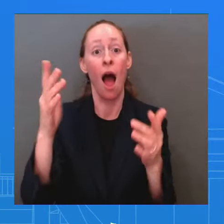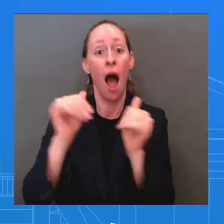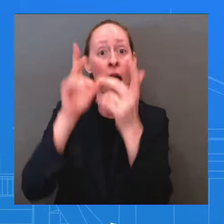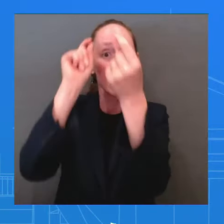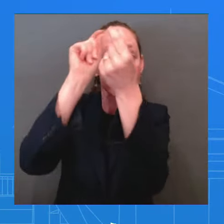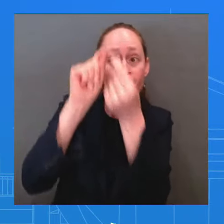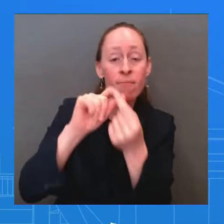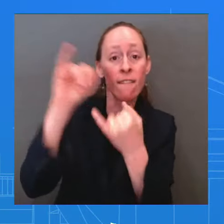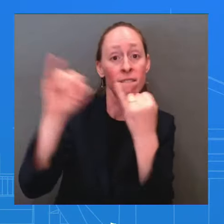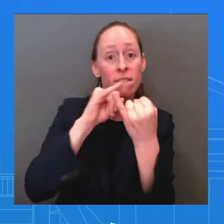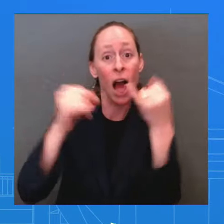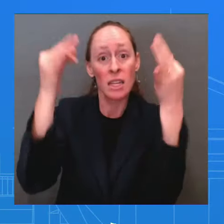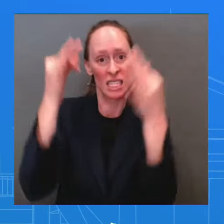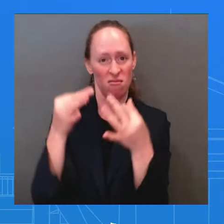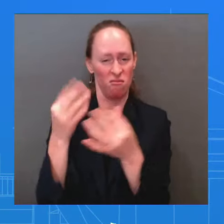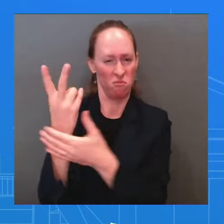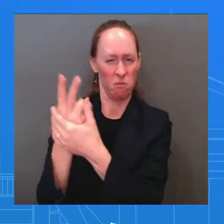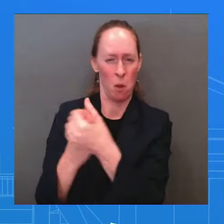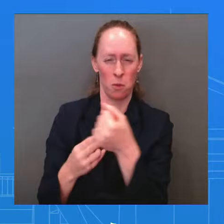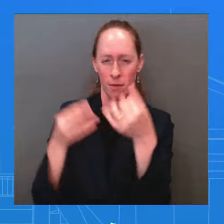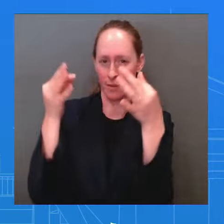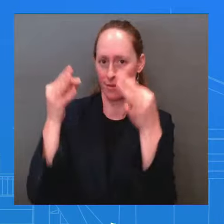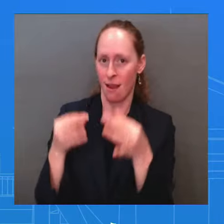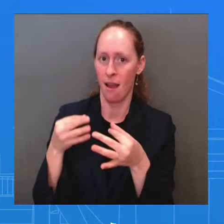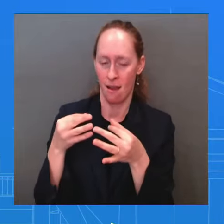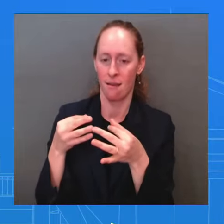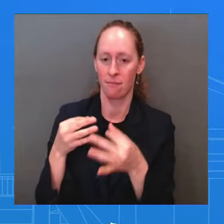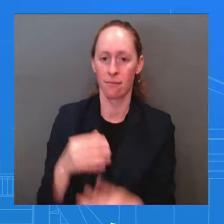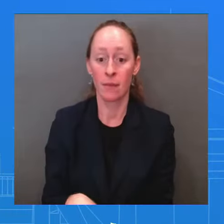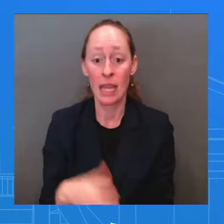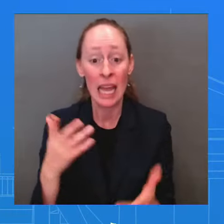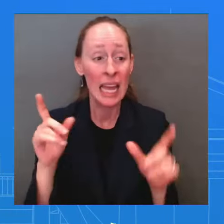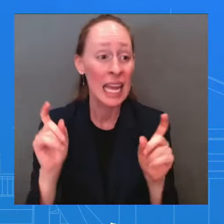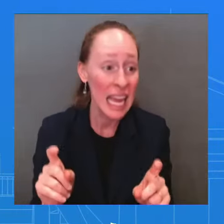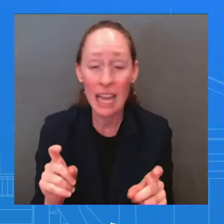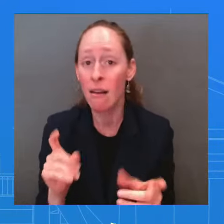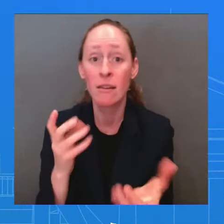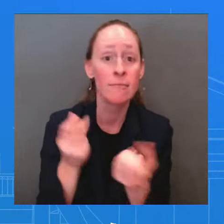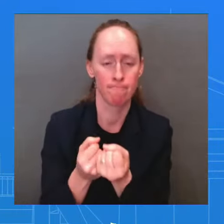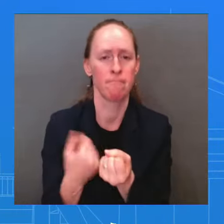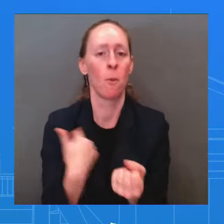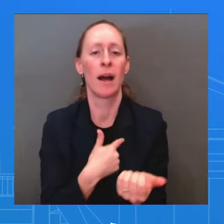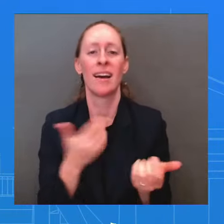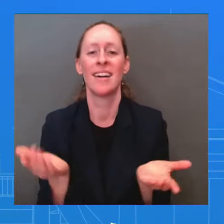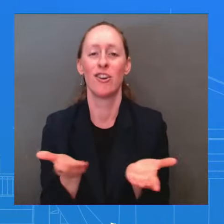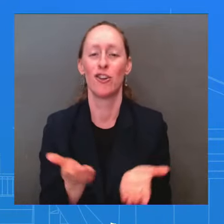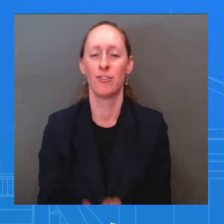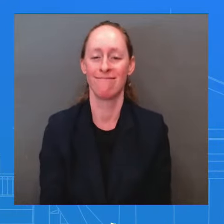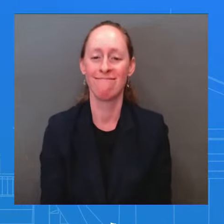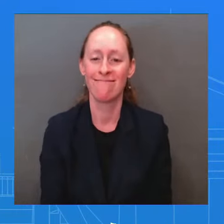but we are offering any assistance that we can provide. The Press: But to say that the negotiations are up to the parties to work out and also have the President